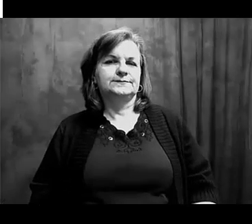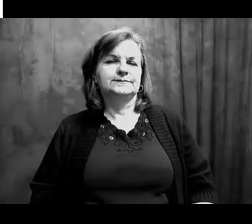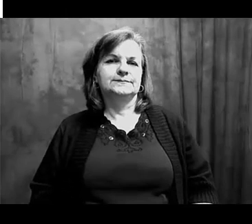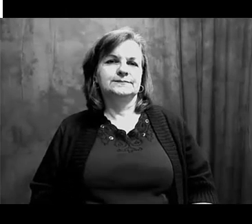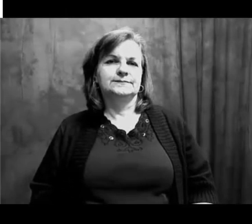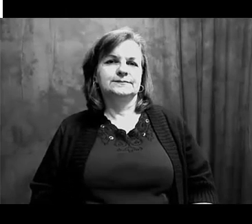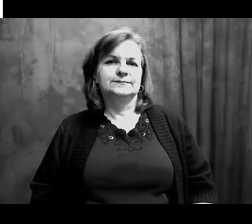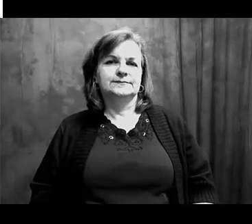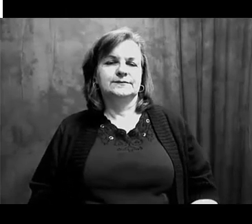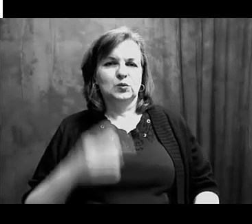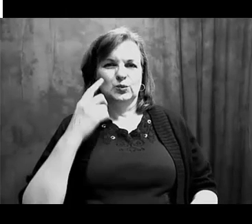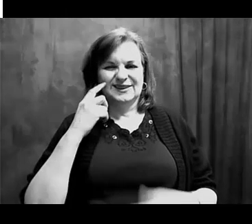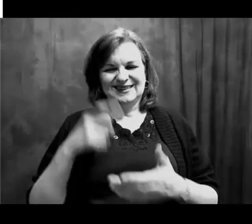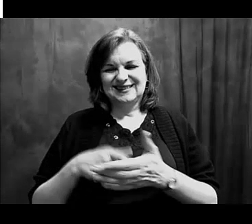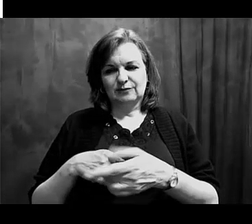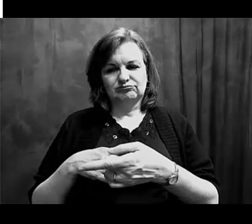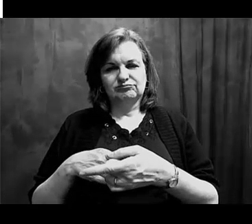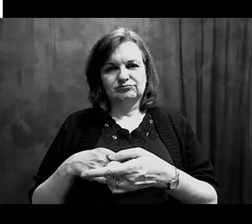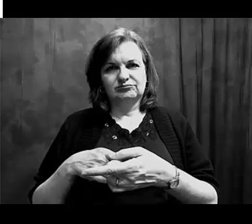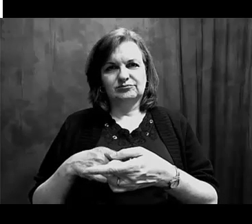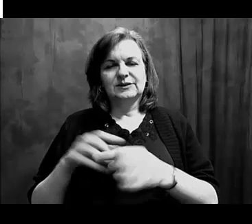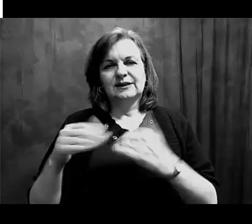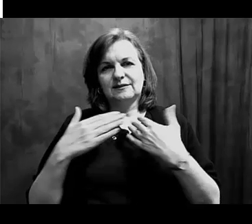and you see that -- we return to rest